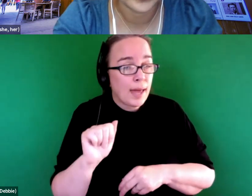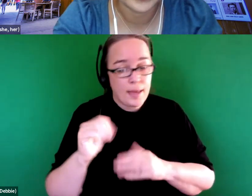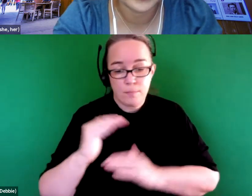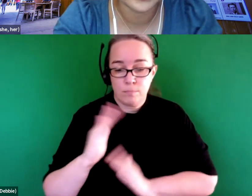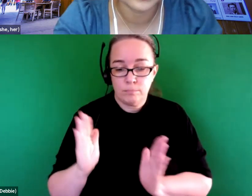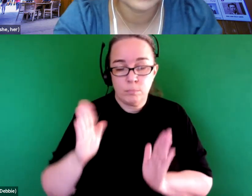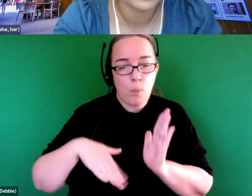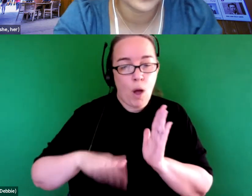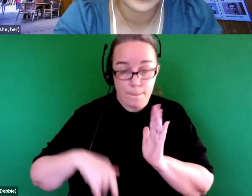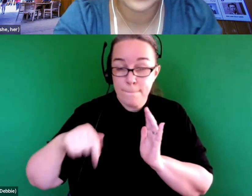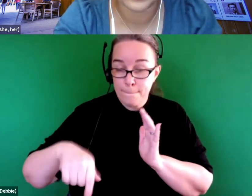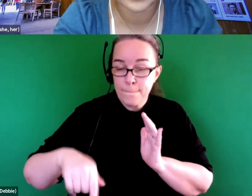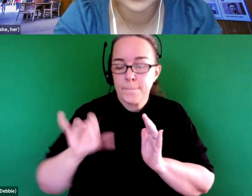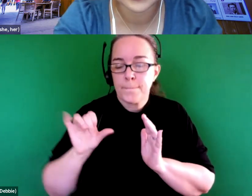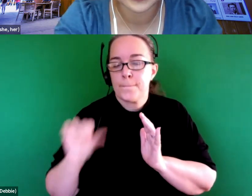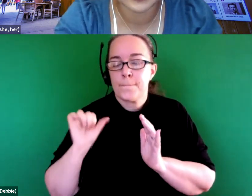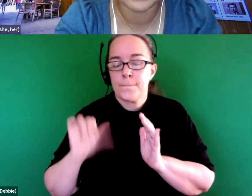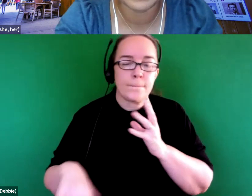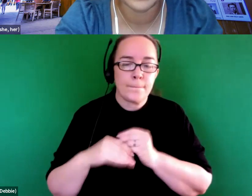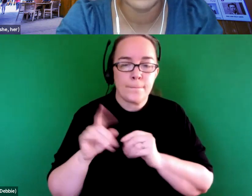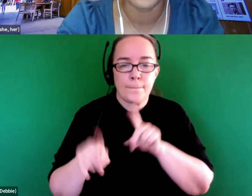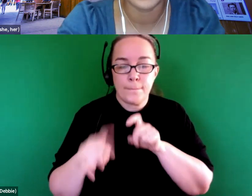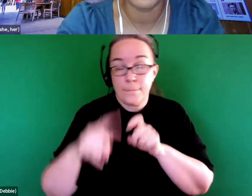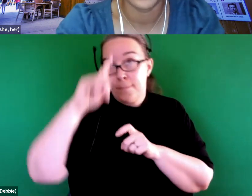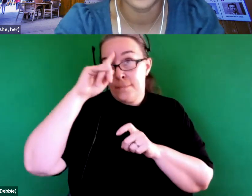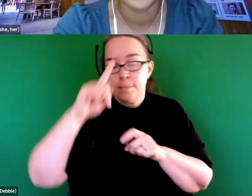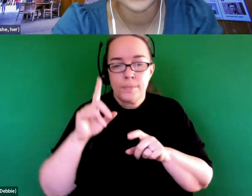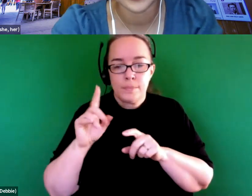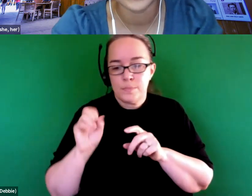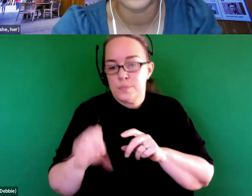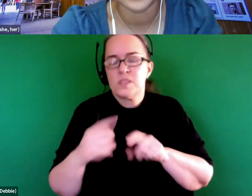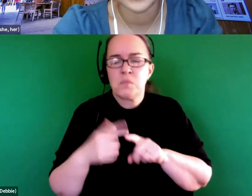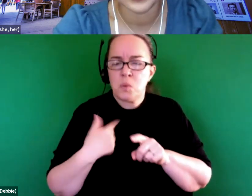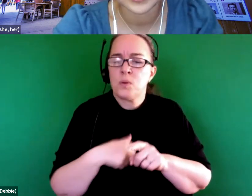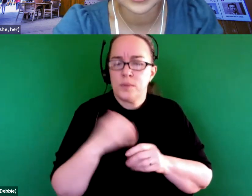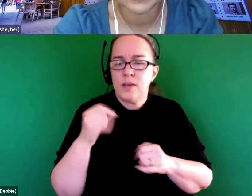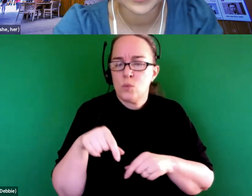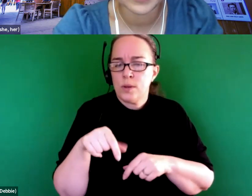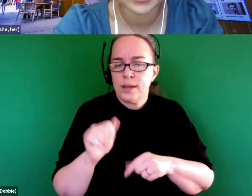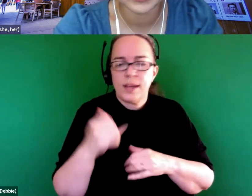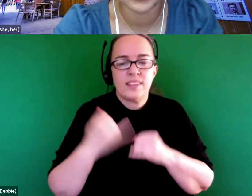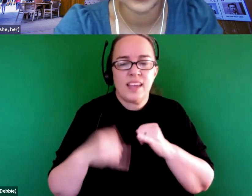Sophia Kim (she, her): We you can feel free to add the questions as they come, but I believe will be having a q&a session at the end with Dr V arena so.